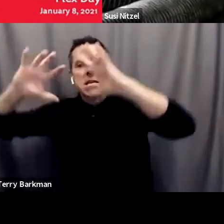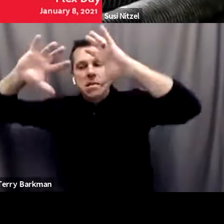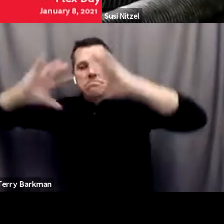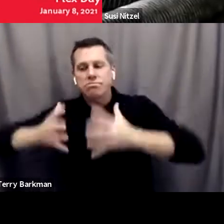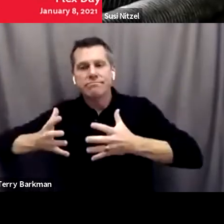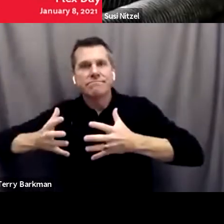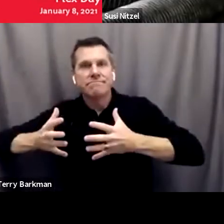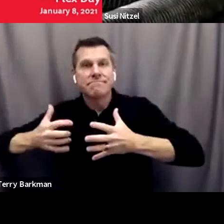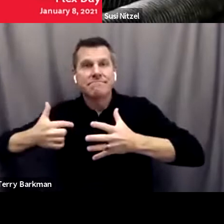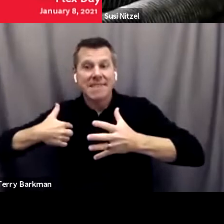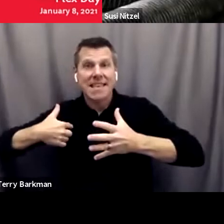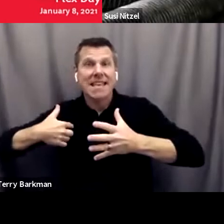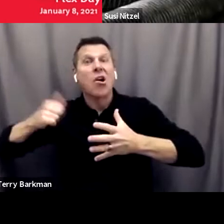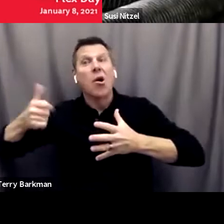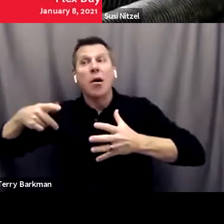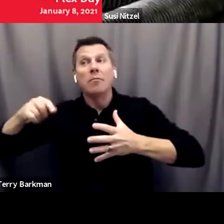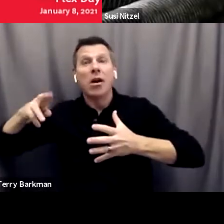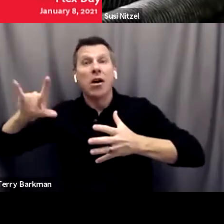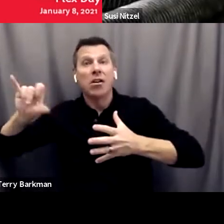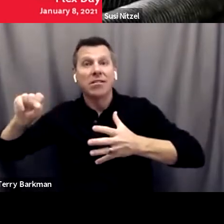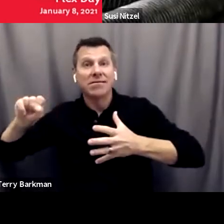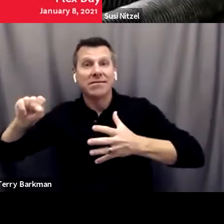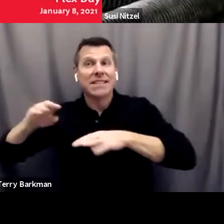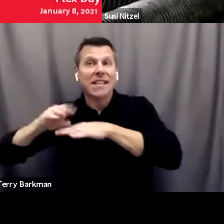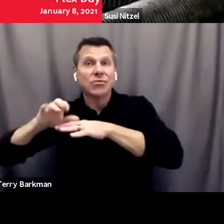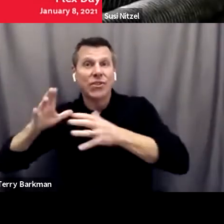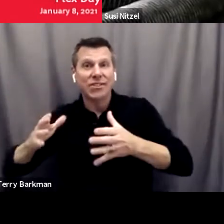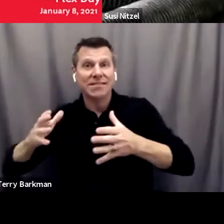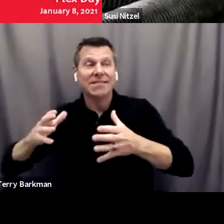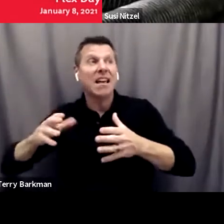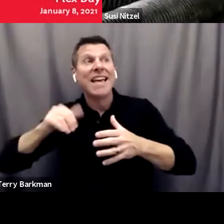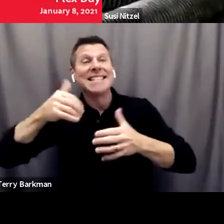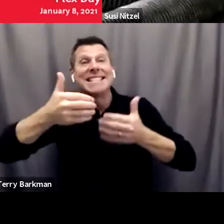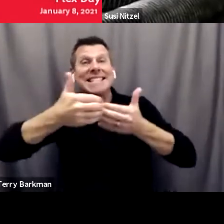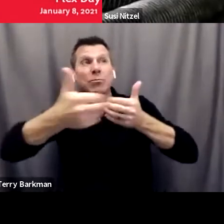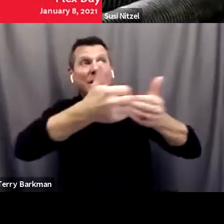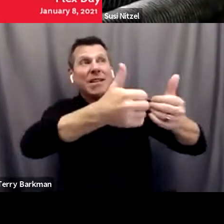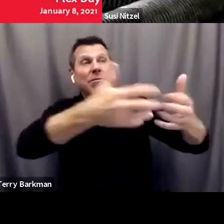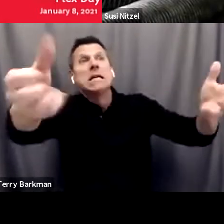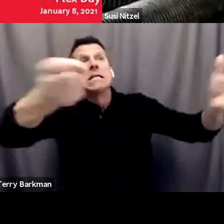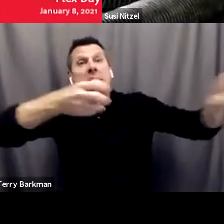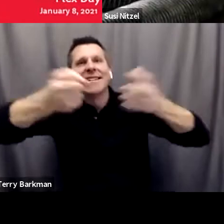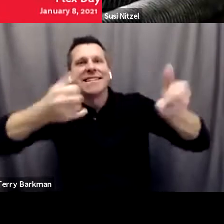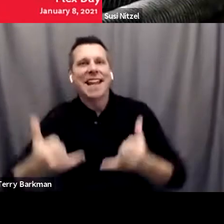the Perkins counselors and other counselors that were separate, because I, you know, I would attend network meetings, I would never